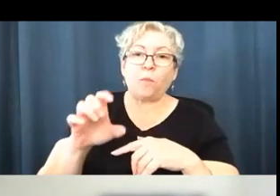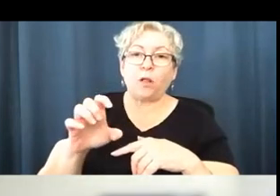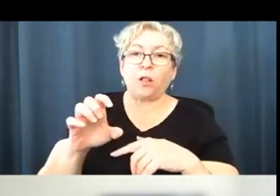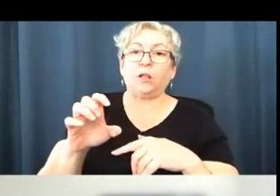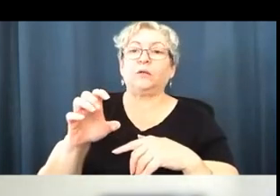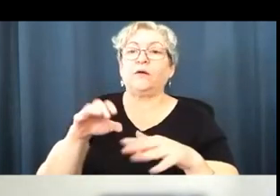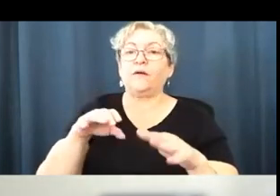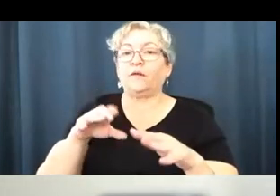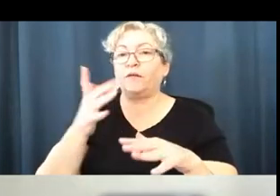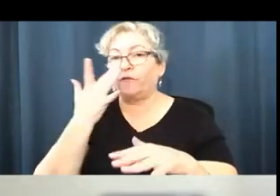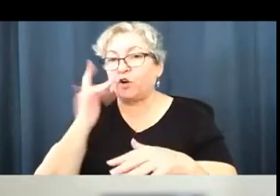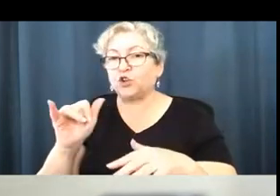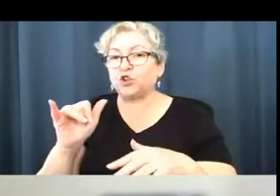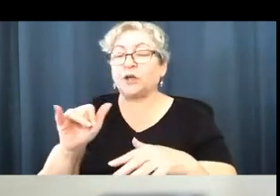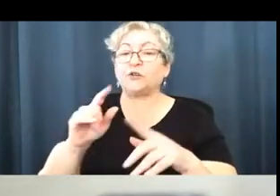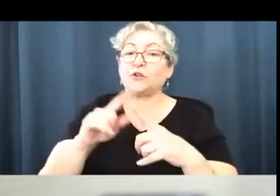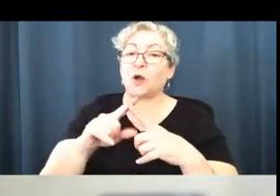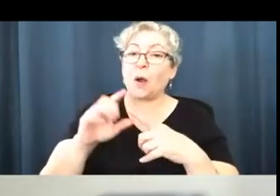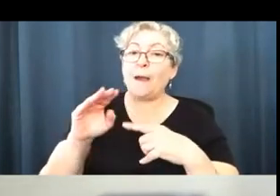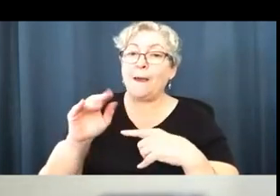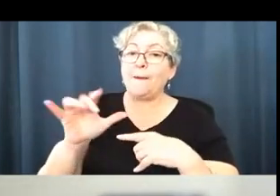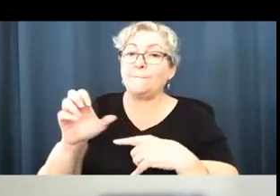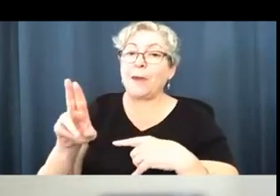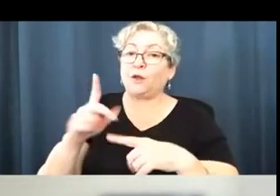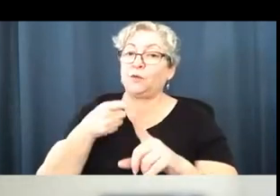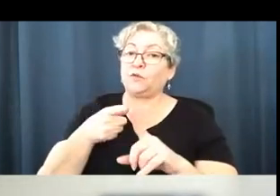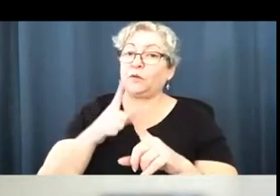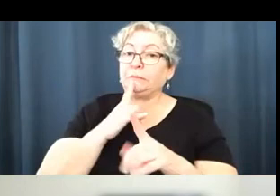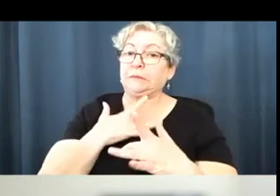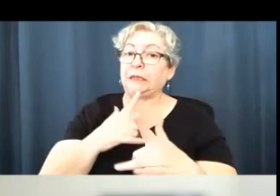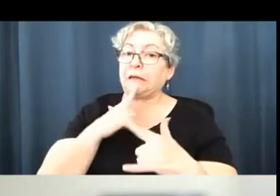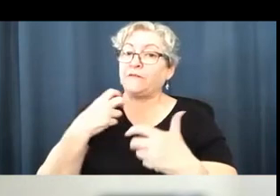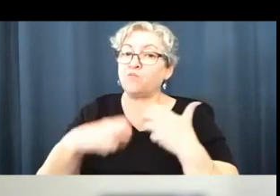menus we find to be really problematic in a lot of ways and there are some that work pretty well,